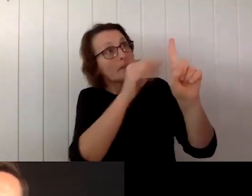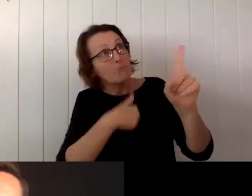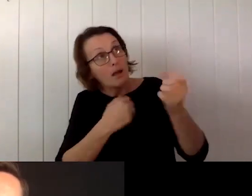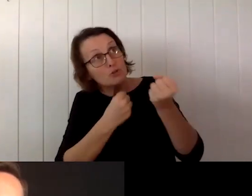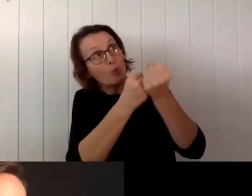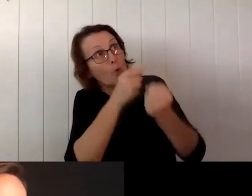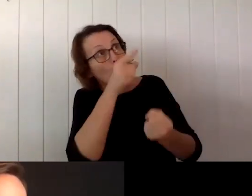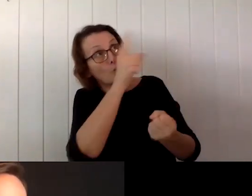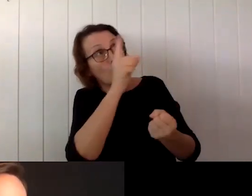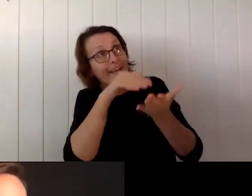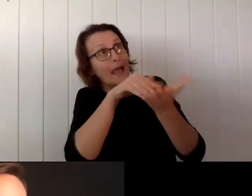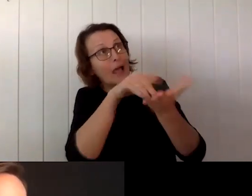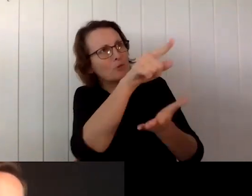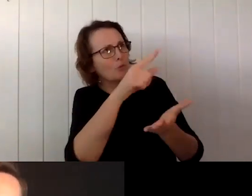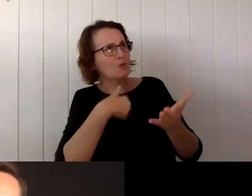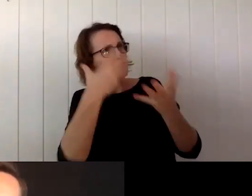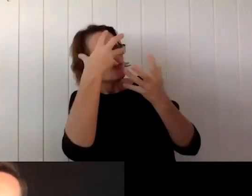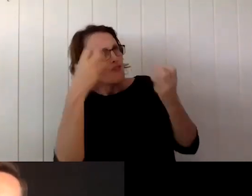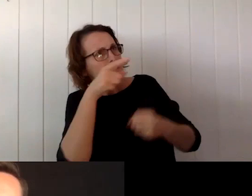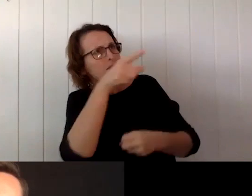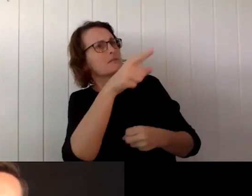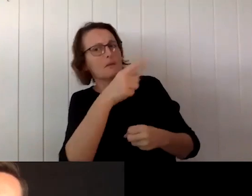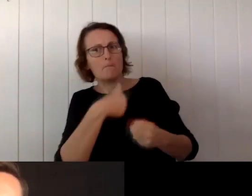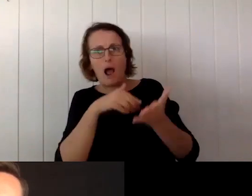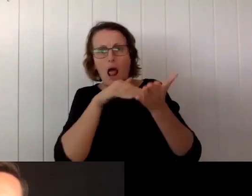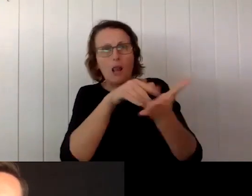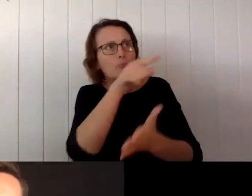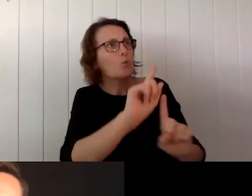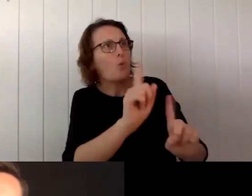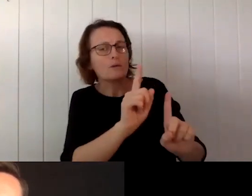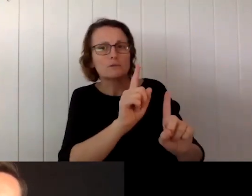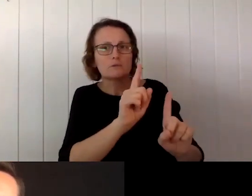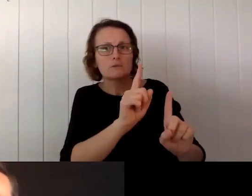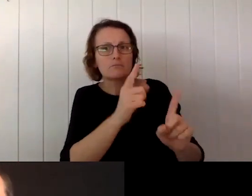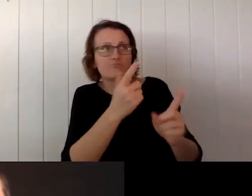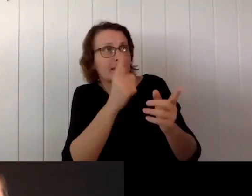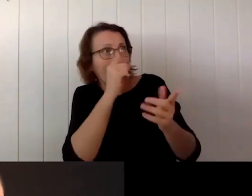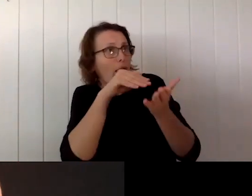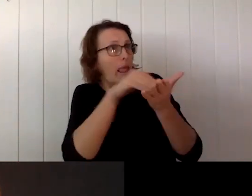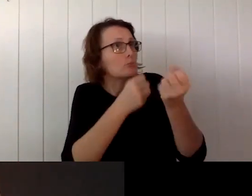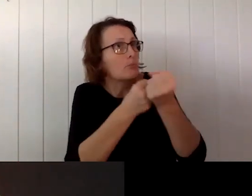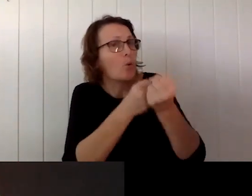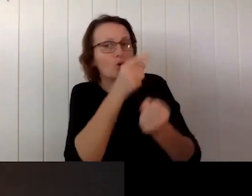that would help? I can see you're stressed. What is it that I could do that might help alleviate some of that?" That sort of service